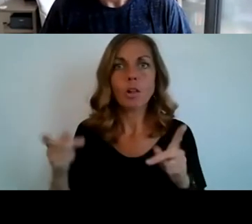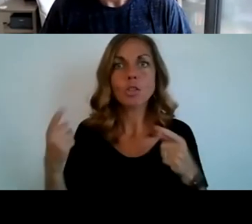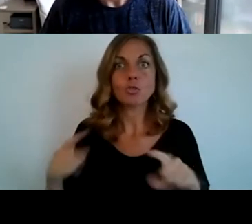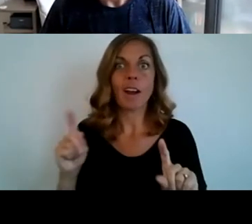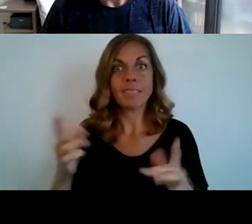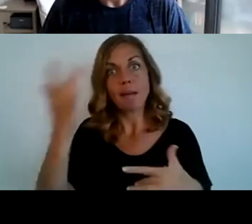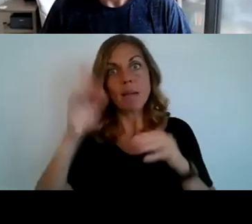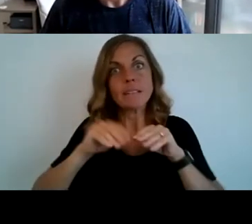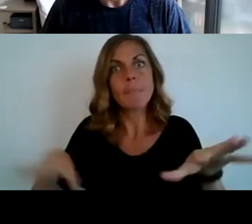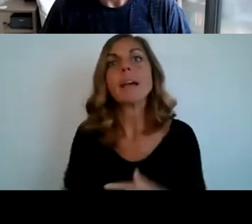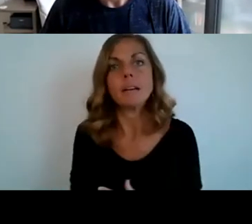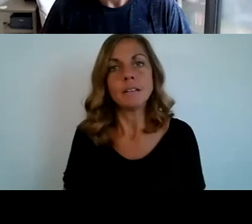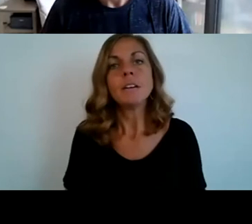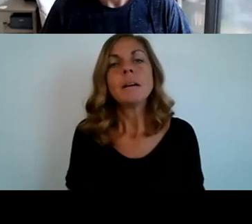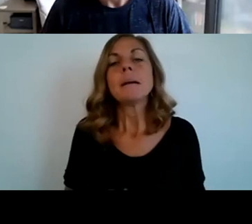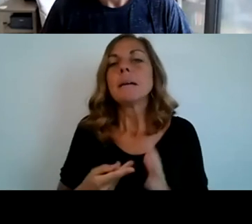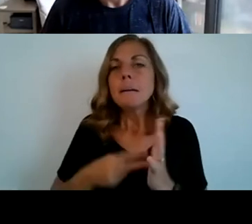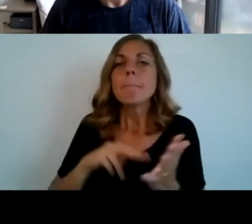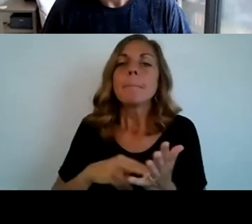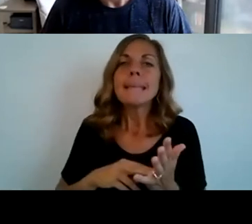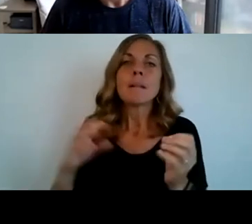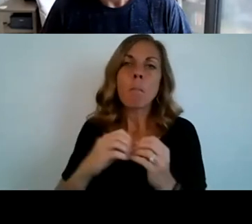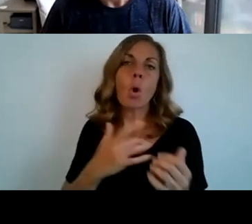that workers like some of the friends, family, neighbors that we've talked about will be